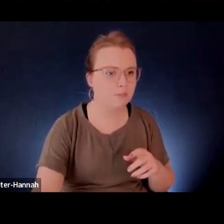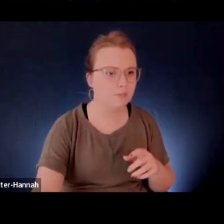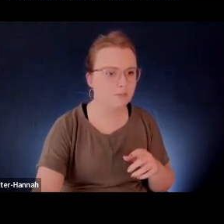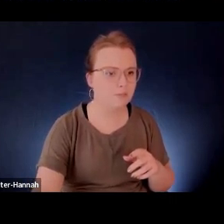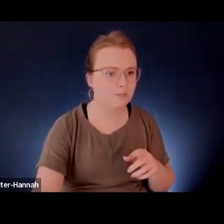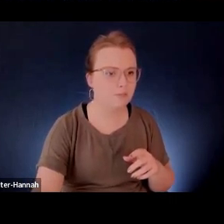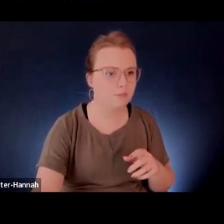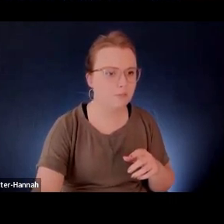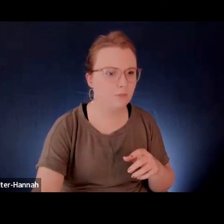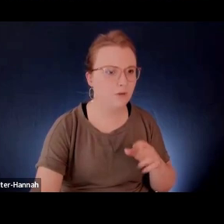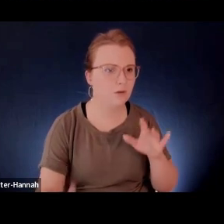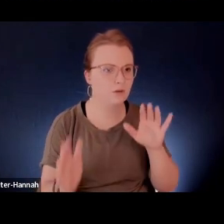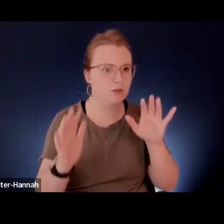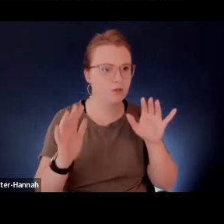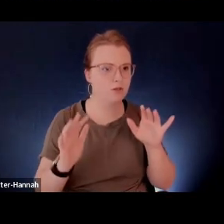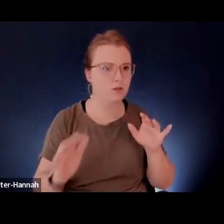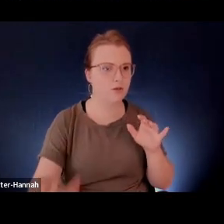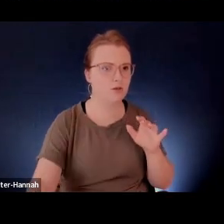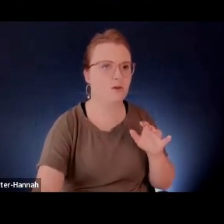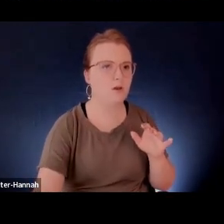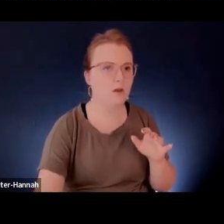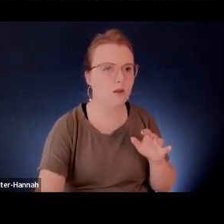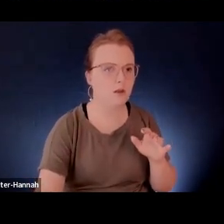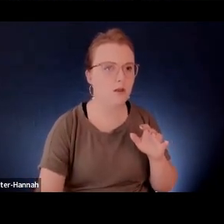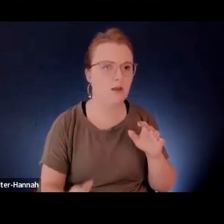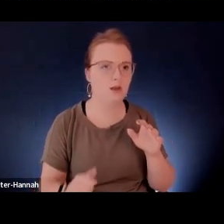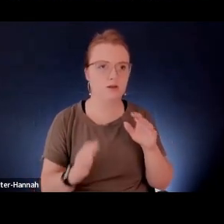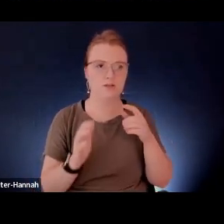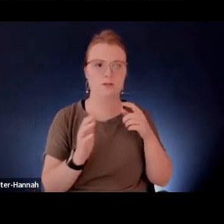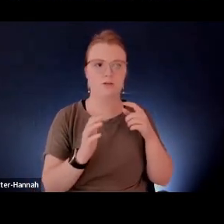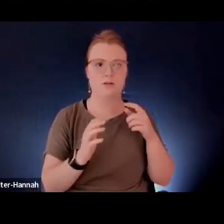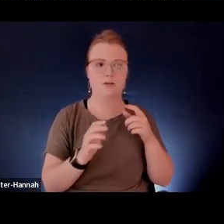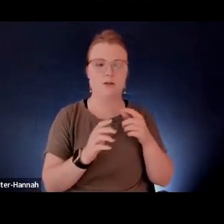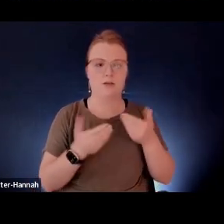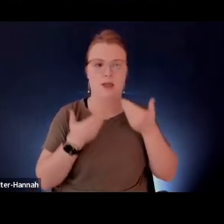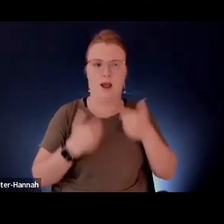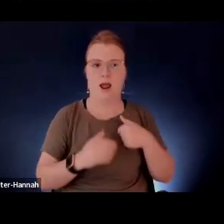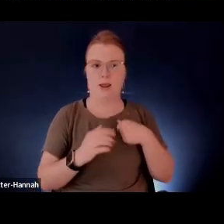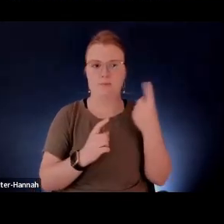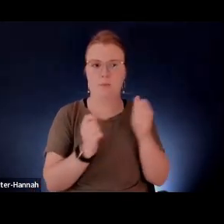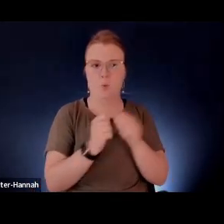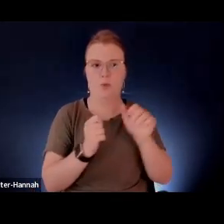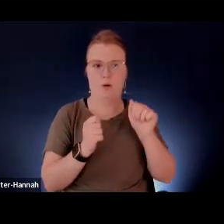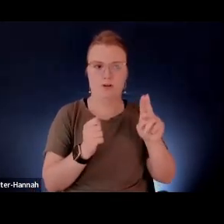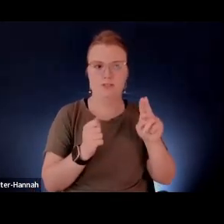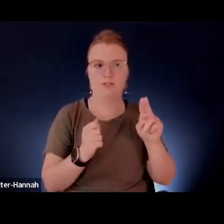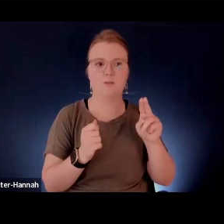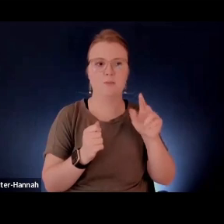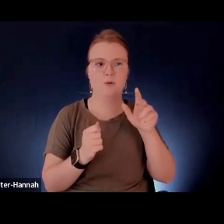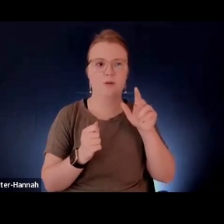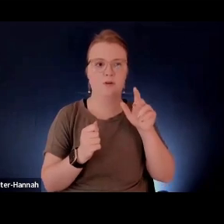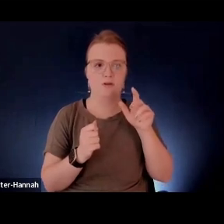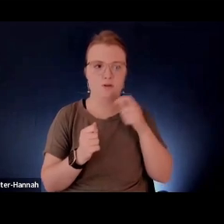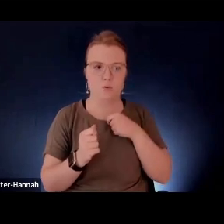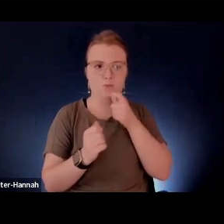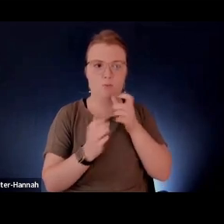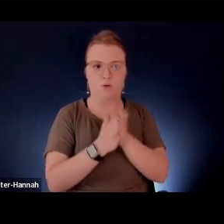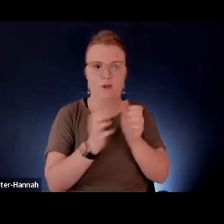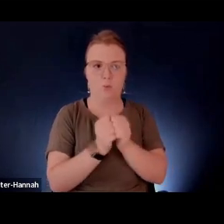Those are excellent ideas. I don't wanna cut anybody off. Did we read all of them? There's one last hands-on activities